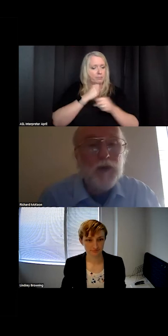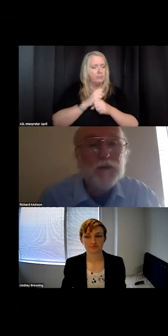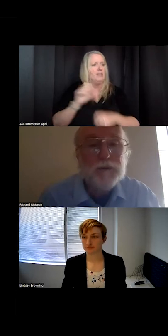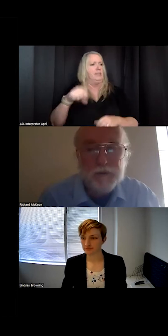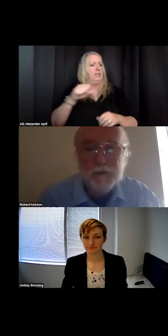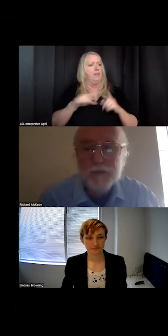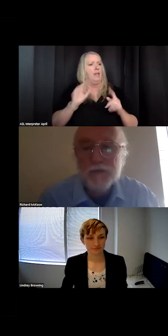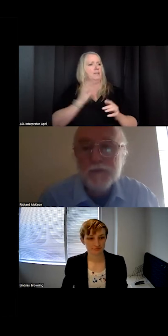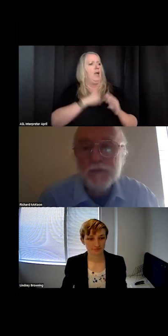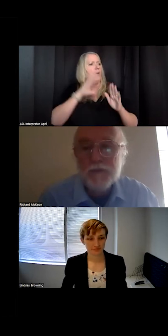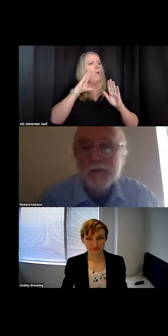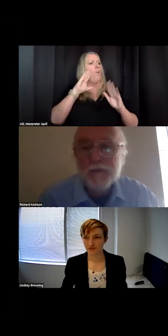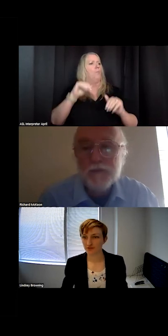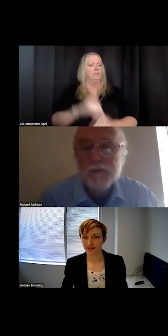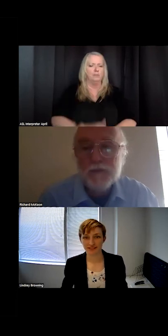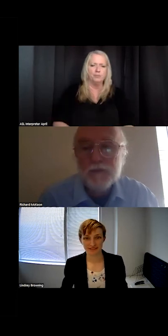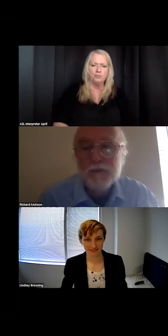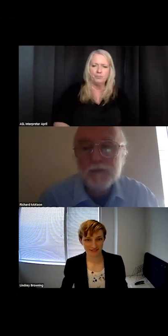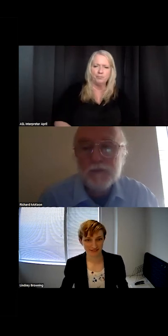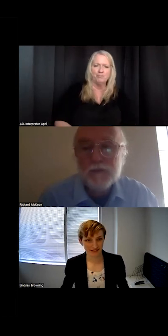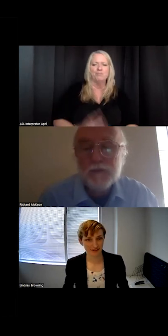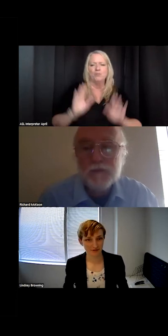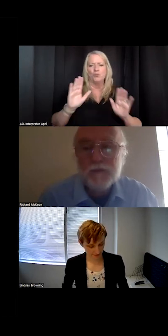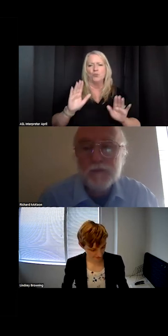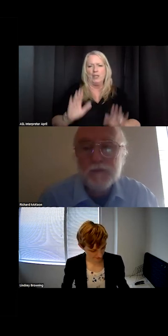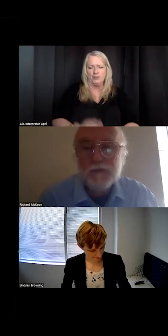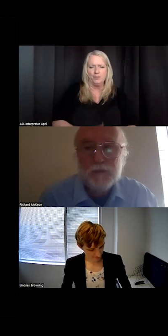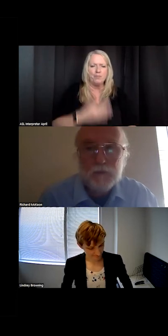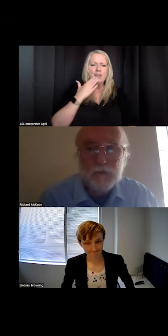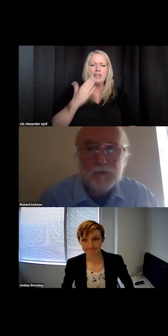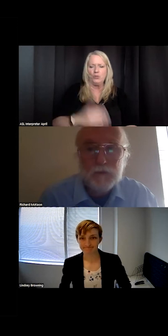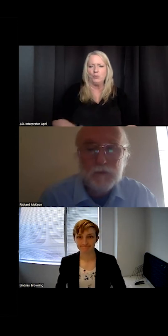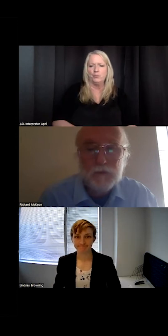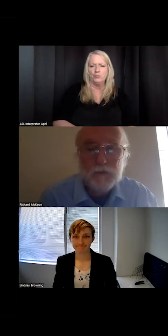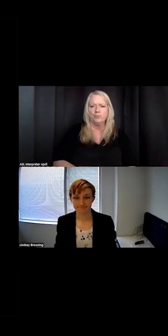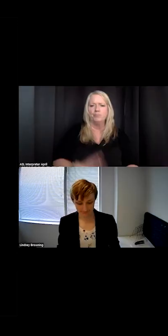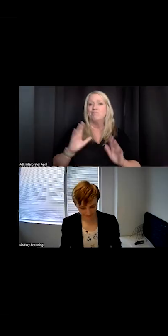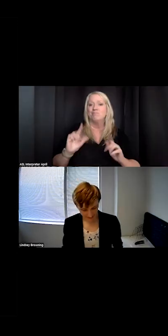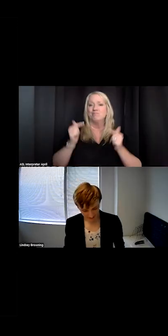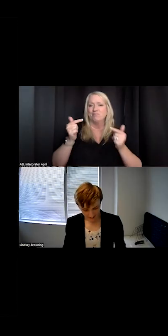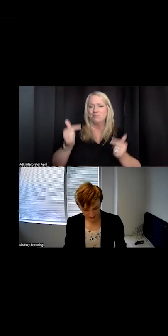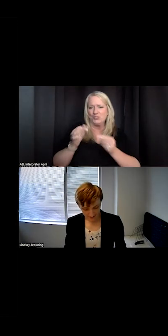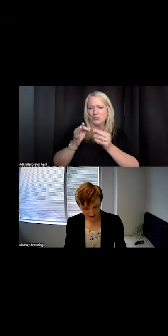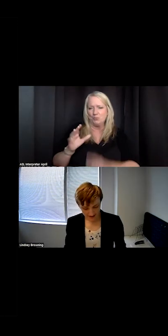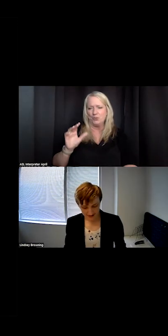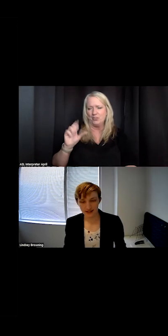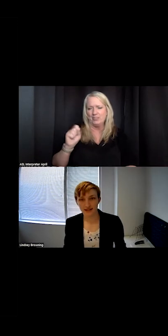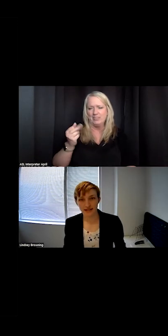GREAT. THANK YOU. >> ALL RIGHT. NEXT,